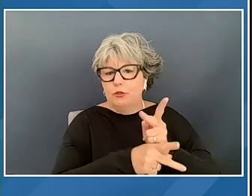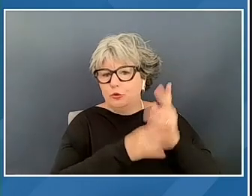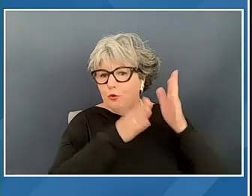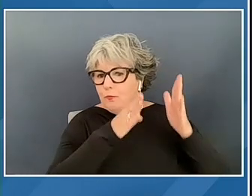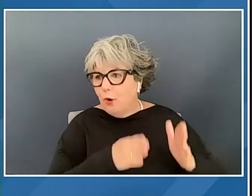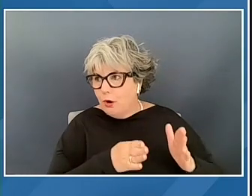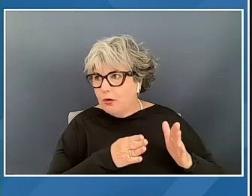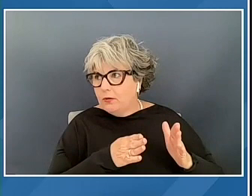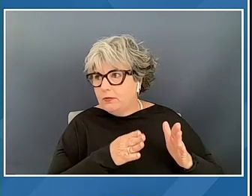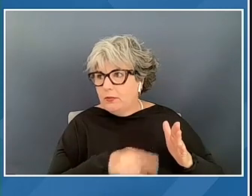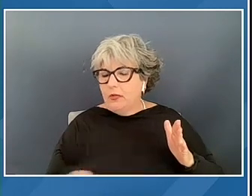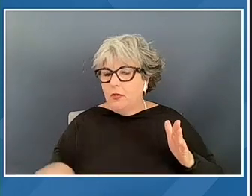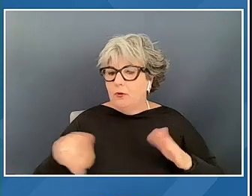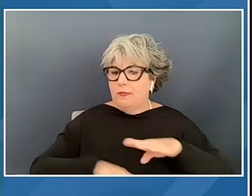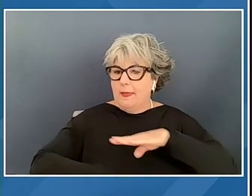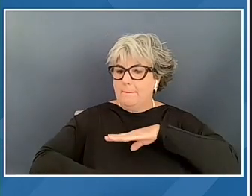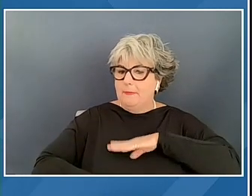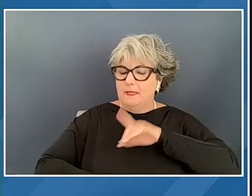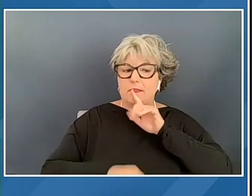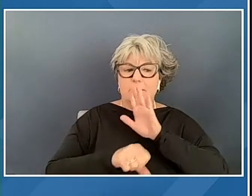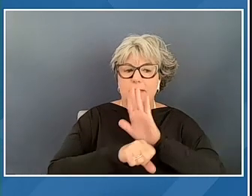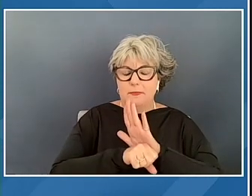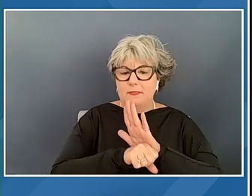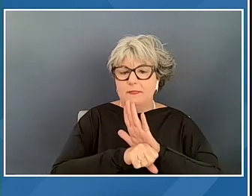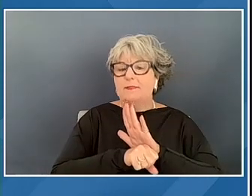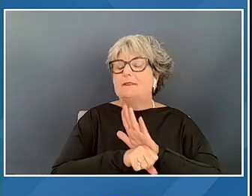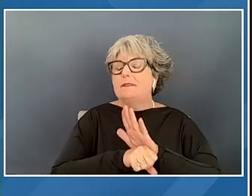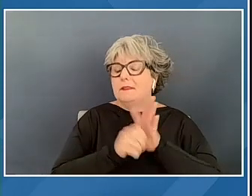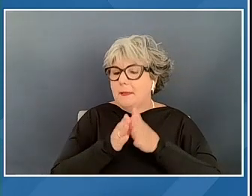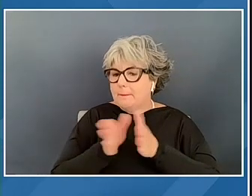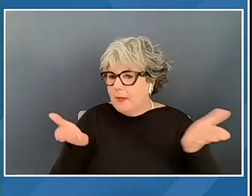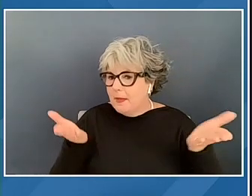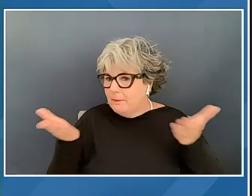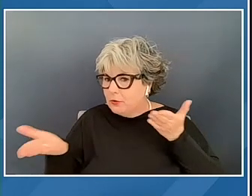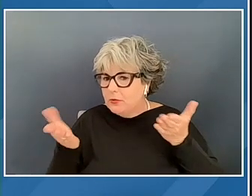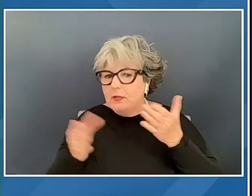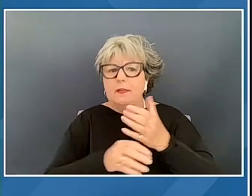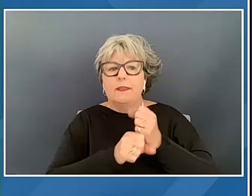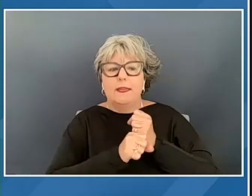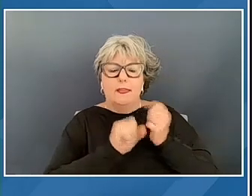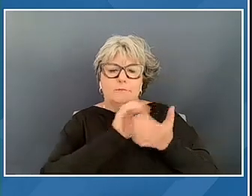those commitments in public service, that they do receive the forgiveness that they so deserve.